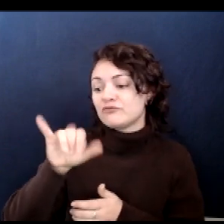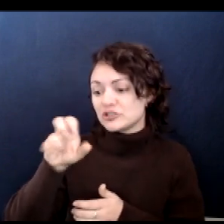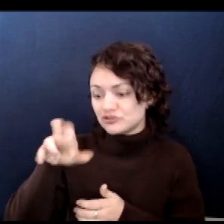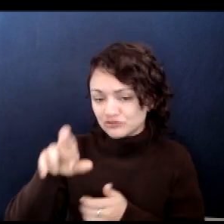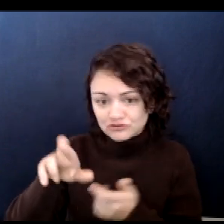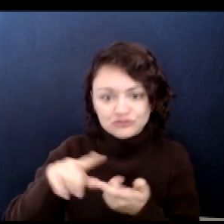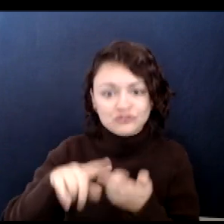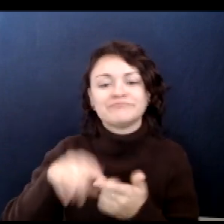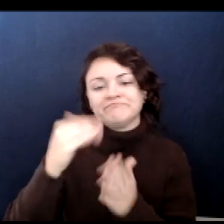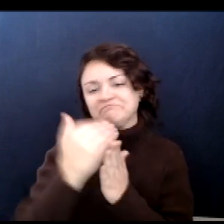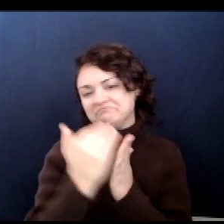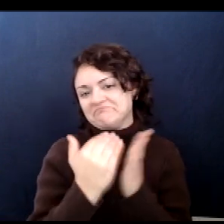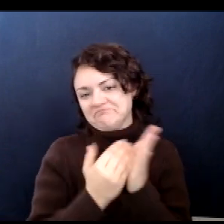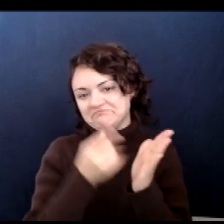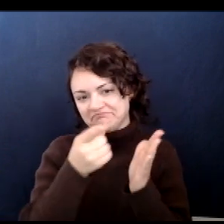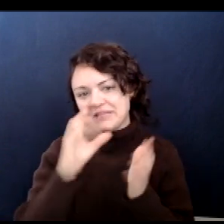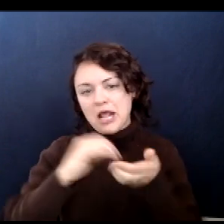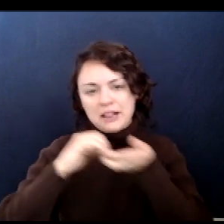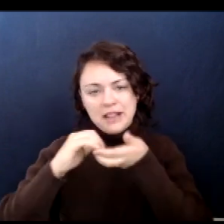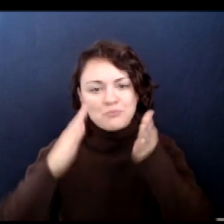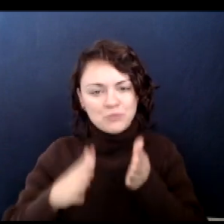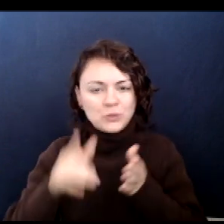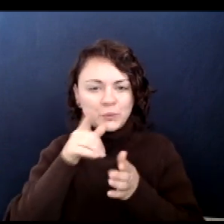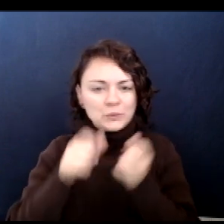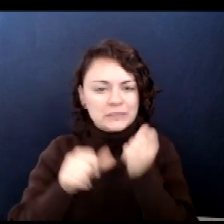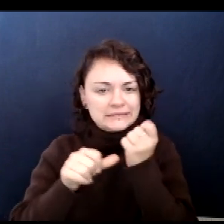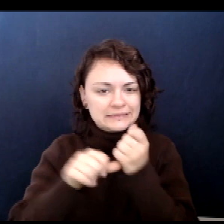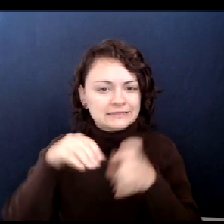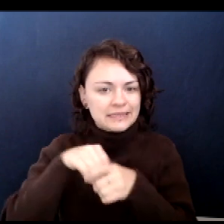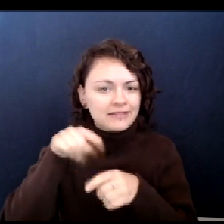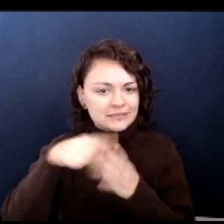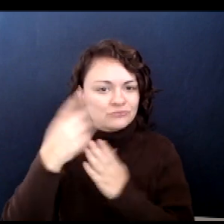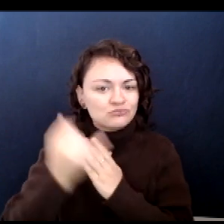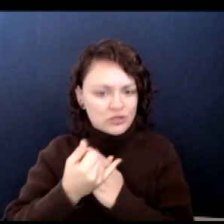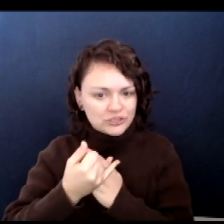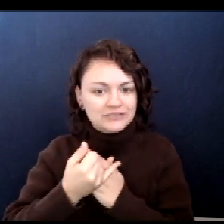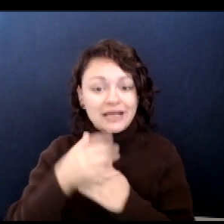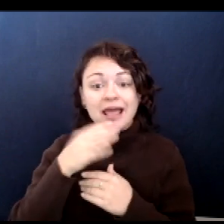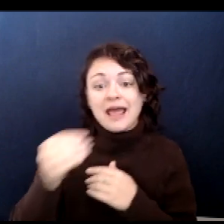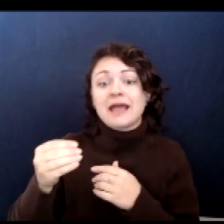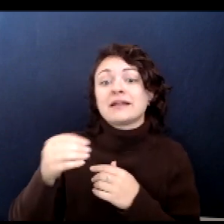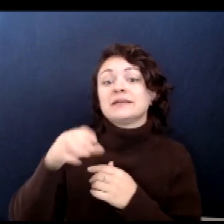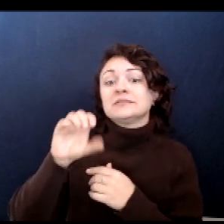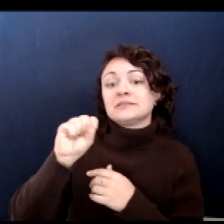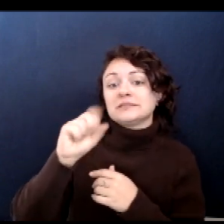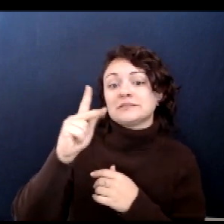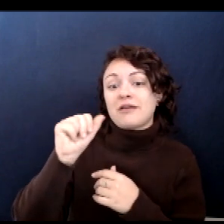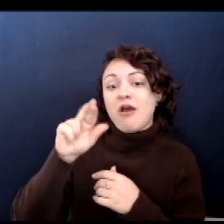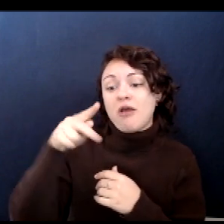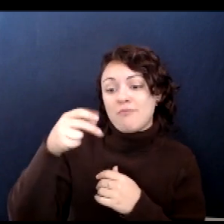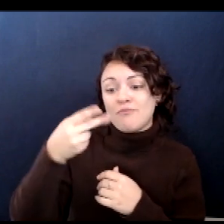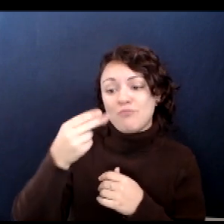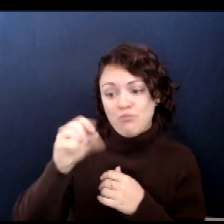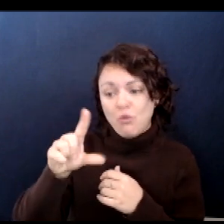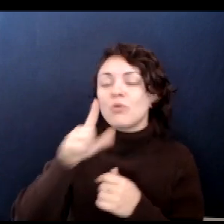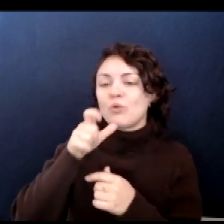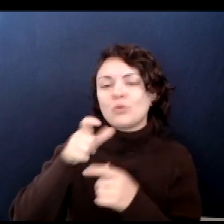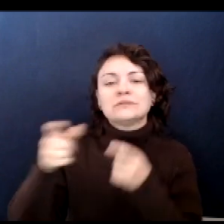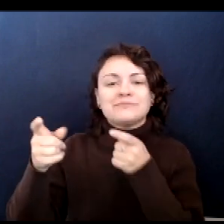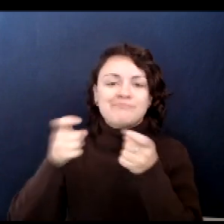who was a research assistant on the project, and Trisha Scarpl who was a project manager. And I know is listening in today next slide please.